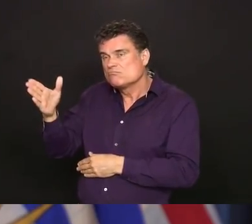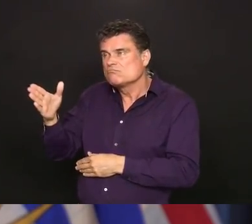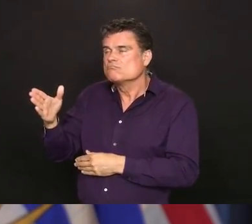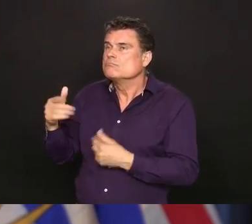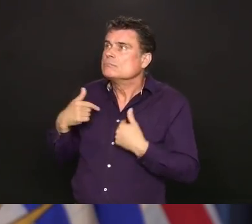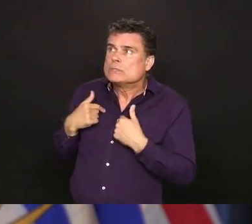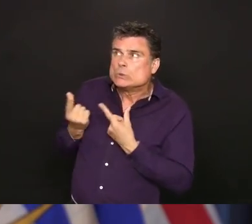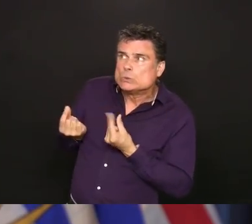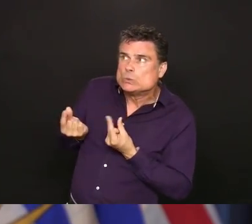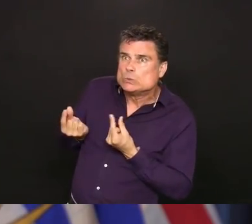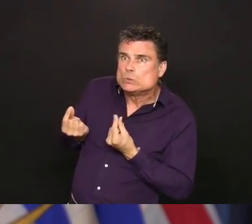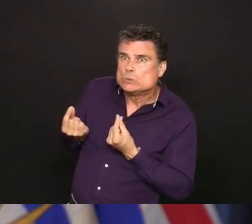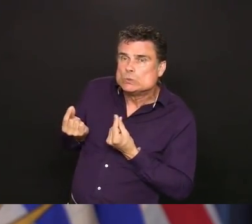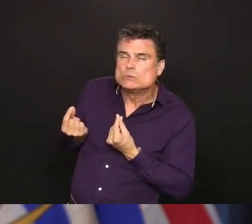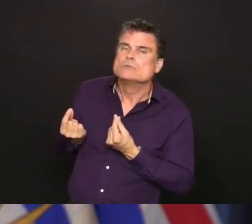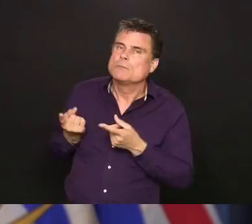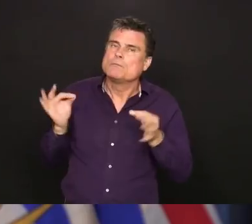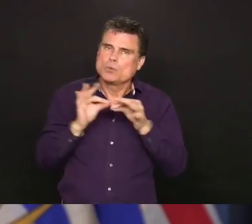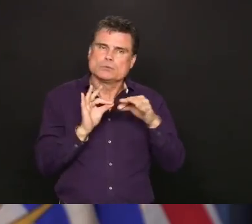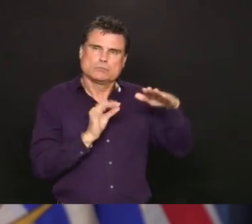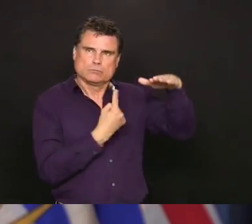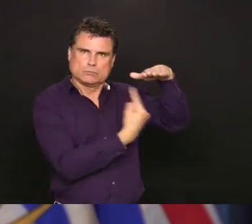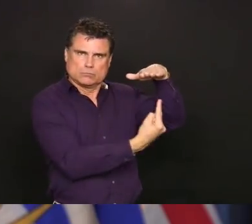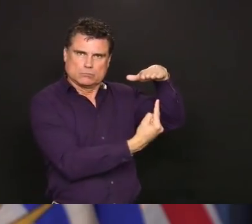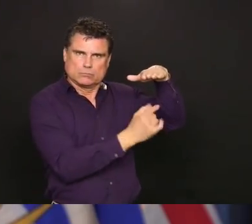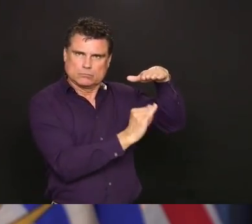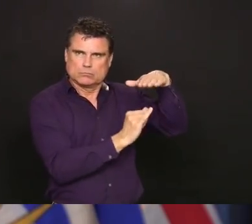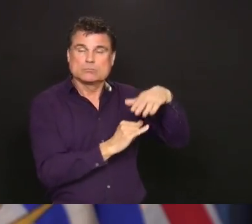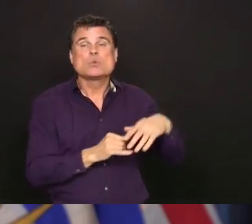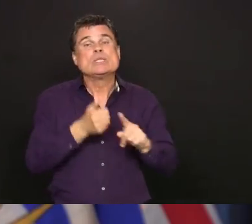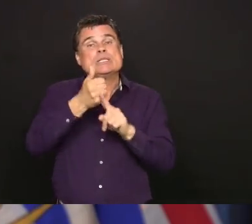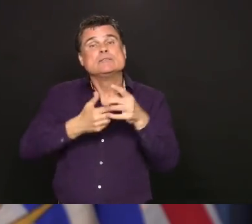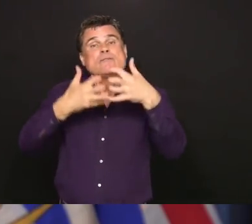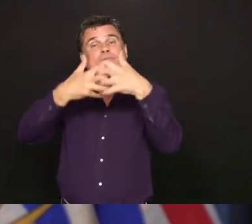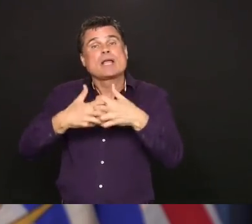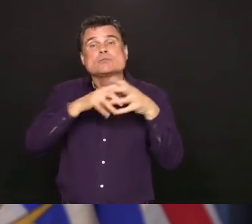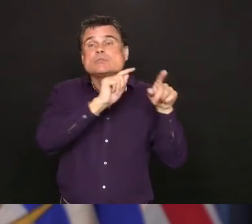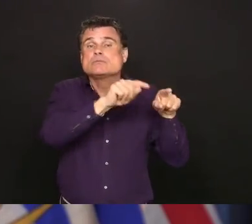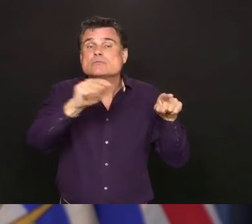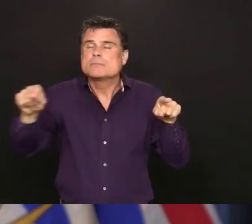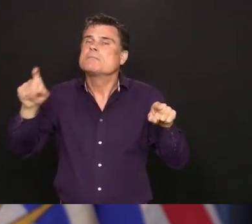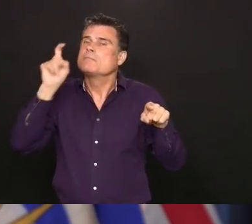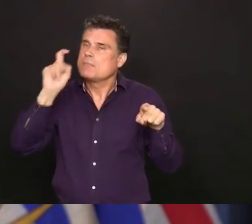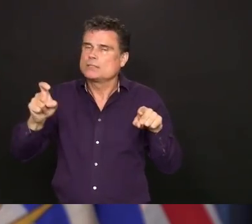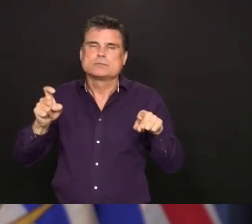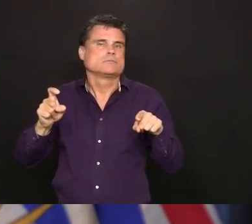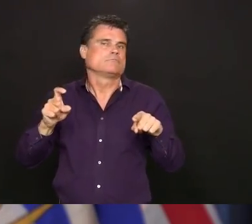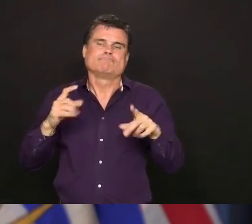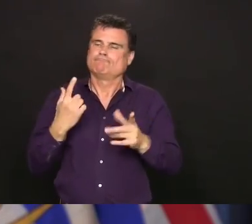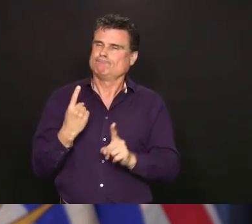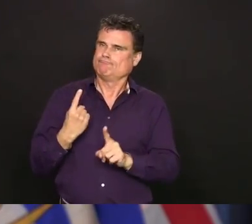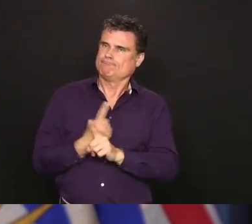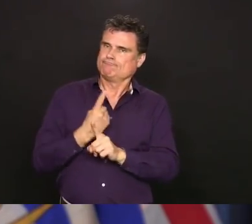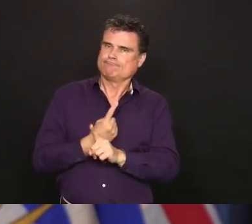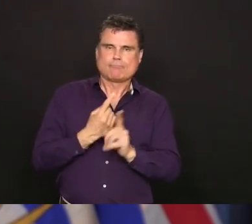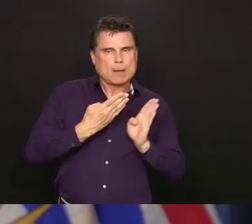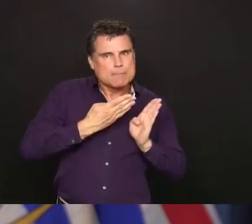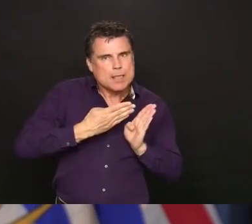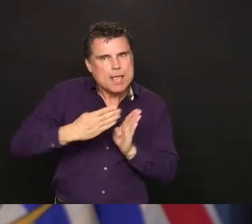illness and ensure that they are taking those appropriate steps to protect people who are working in those environments. And we will